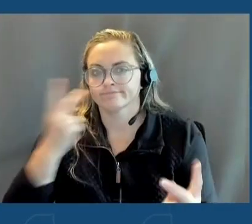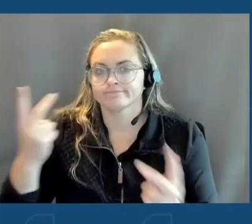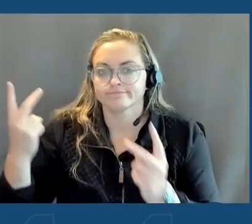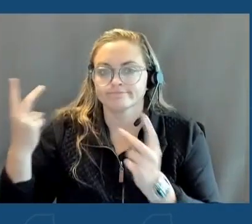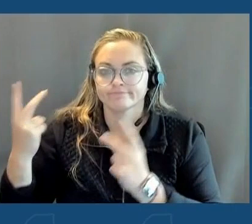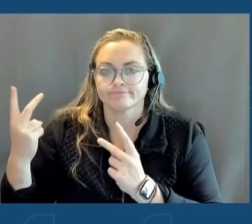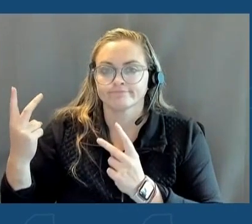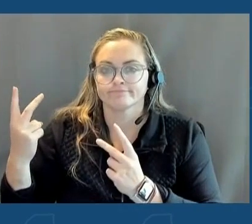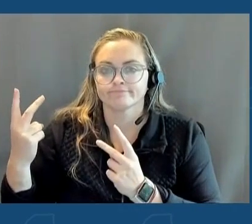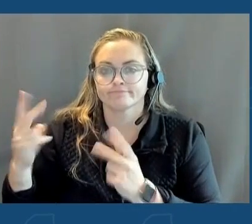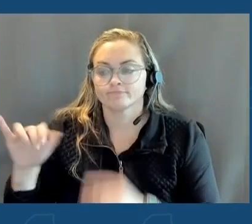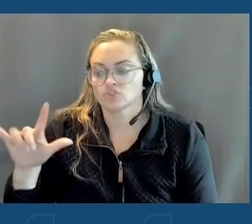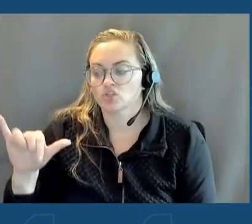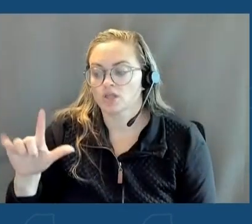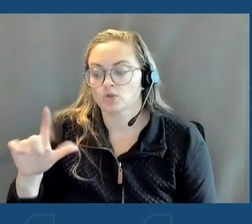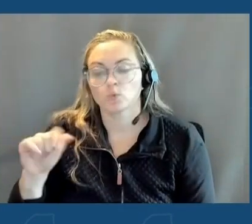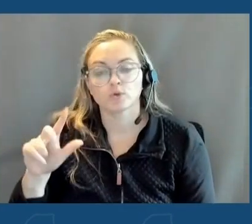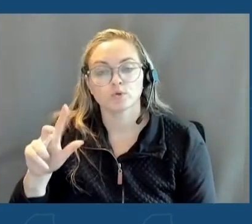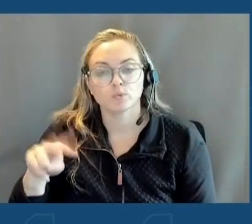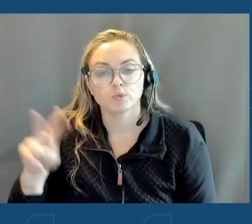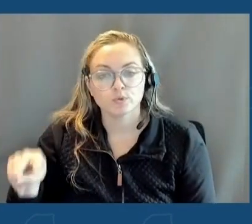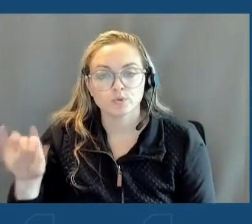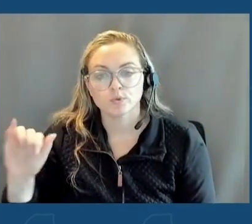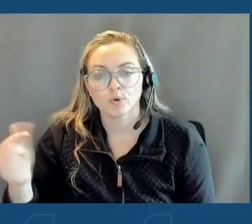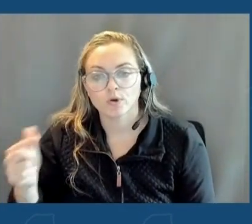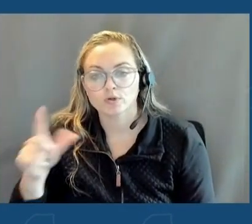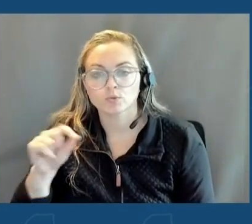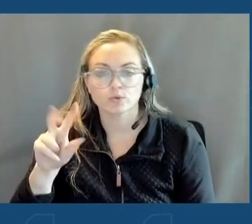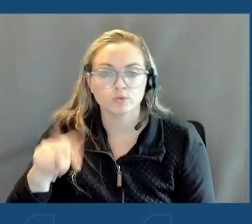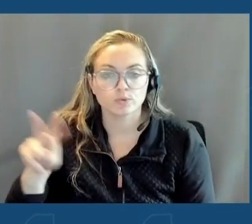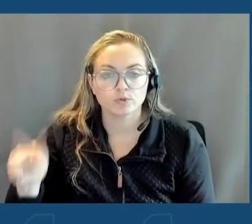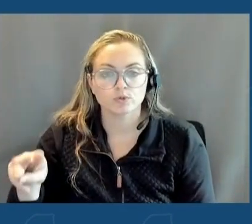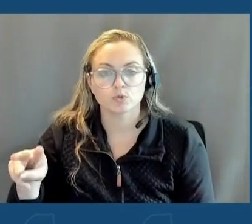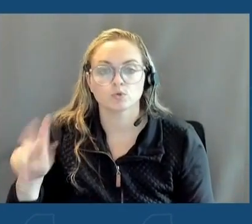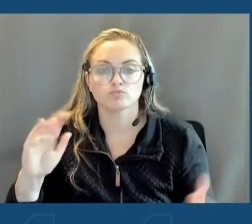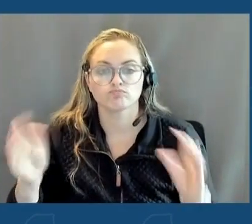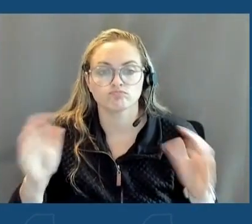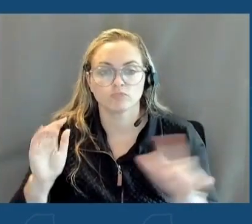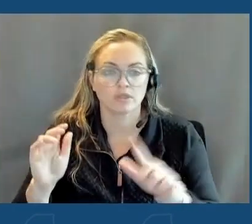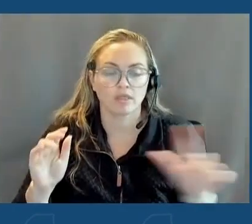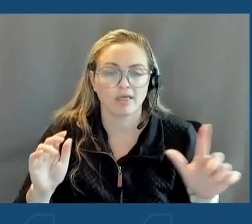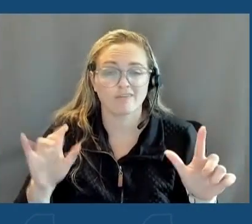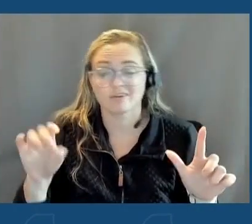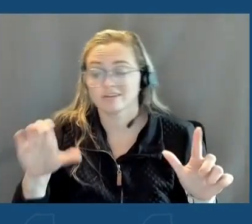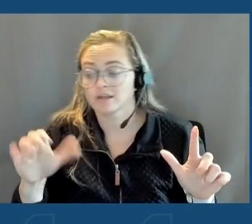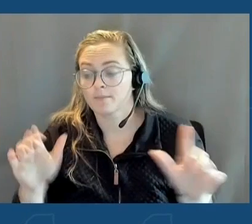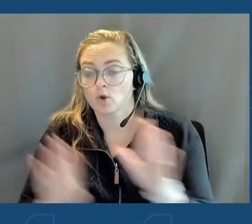WE CAN COMPARE APPLES TO APPLES IN THAT SITUATION. THIS IS THE SEVEN DAY AVERAGE